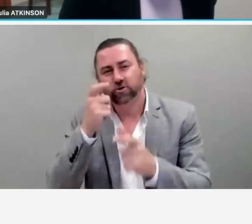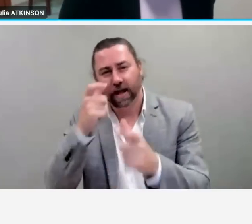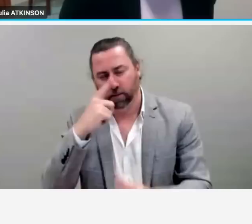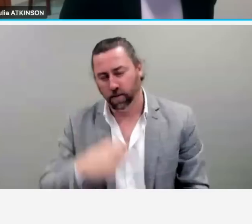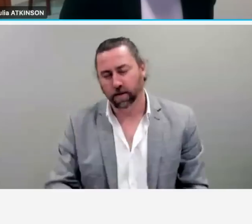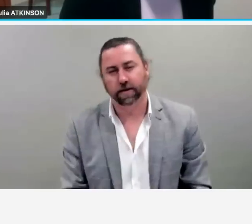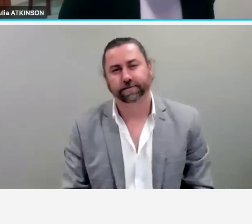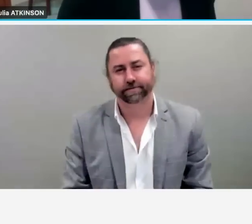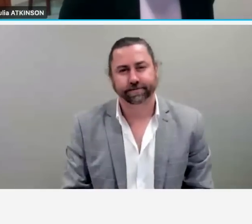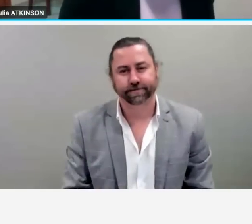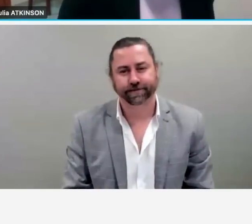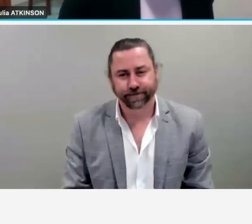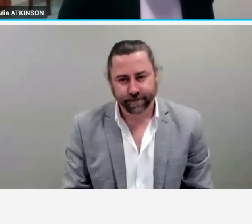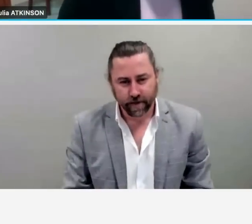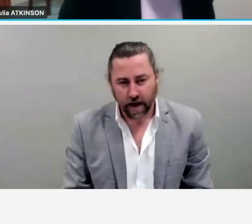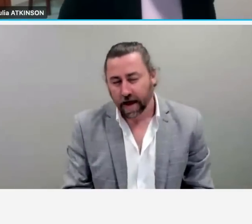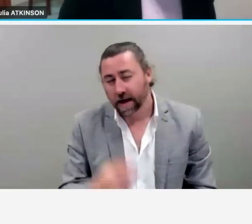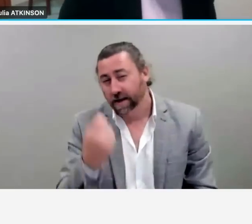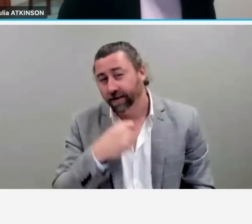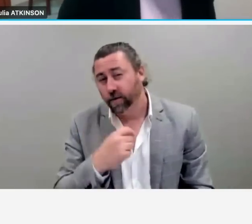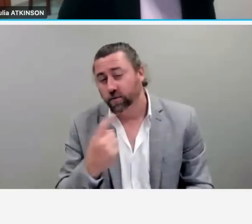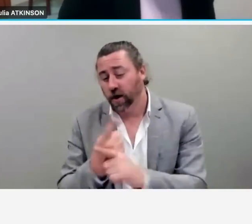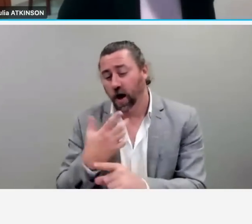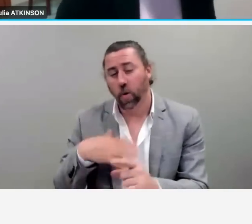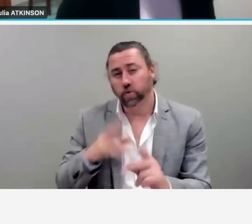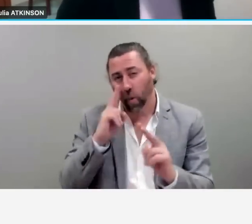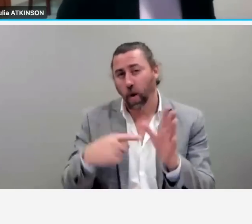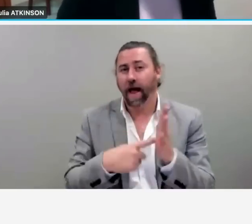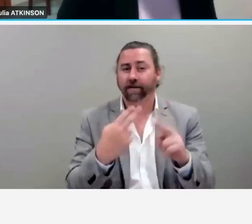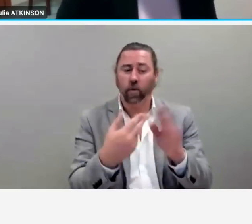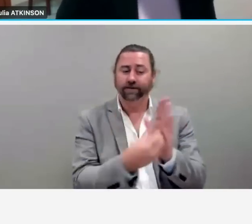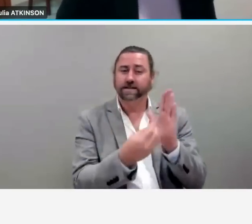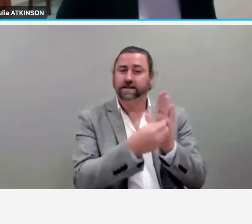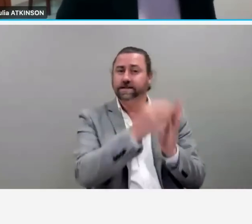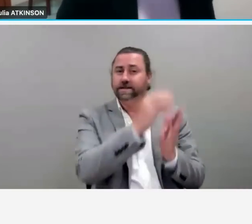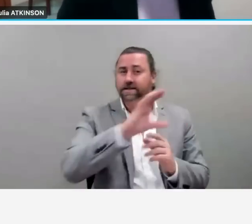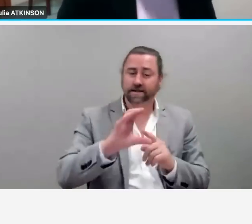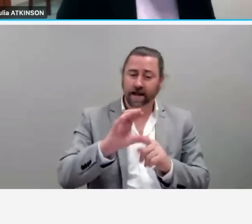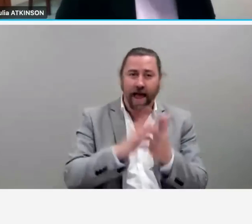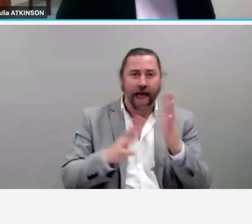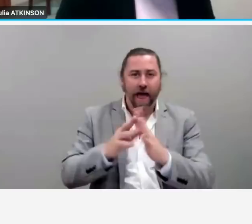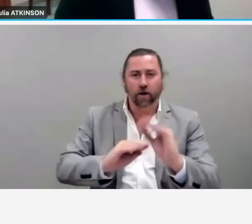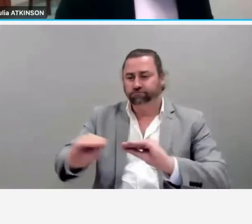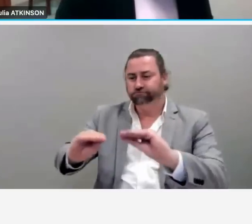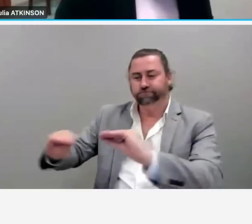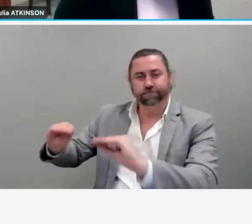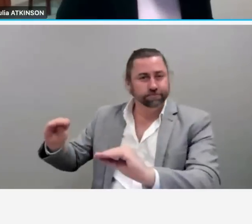We also want to test some proposed changes to the funding model. So we want to talk to service providers about this too and that's another one that we're going to try